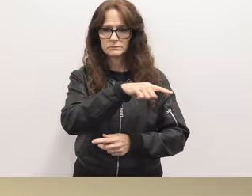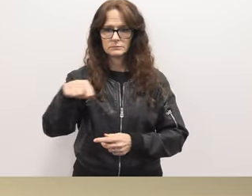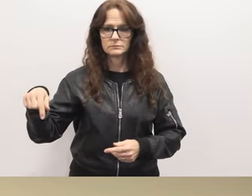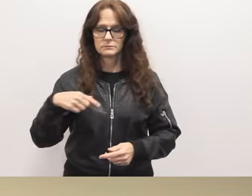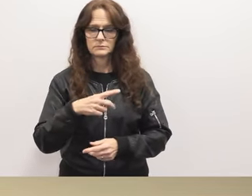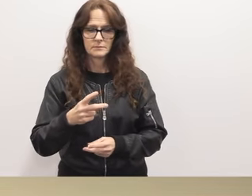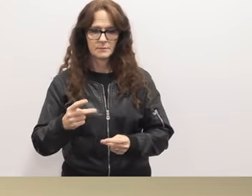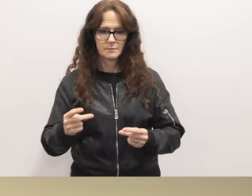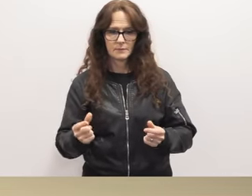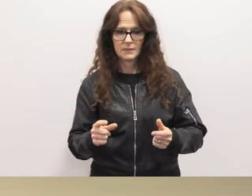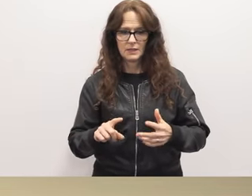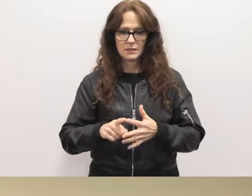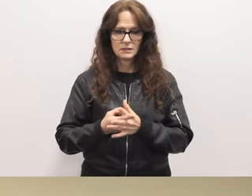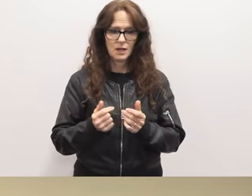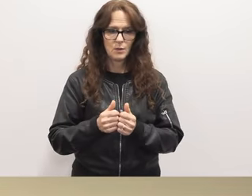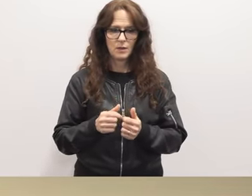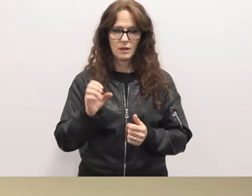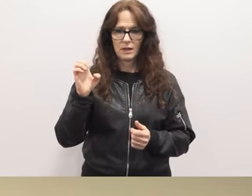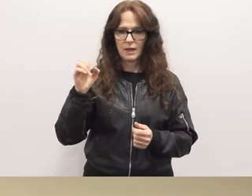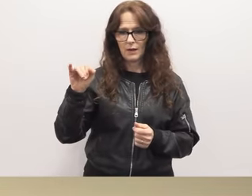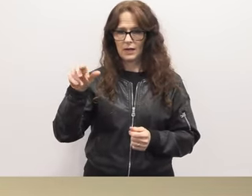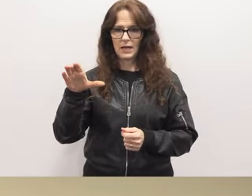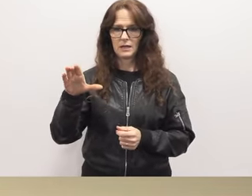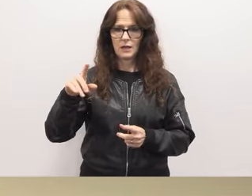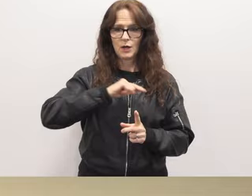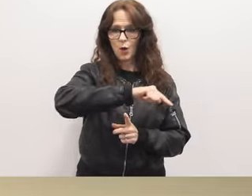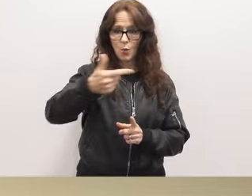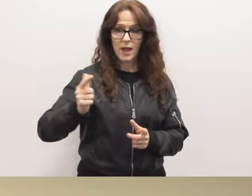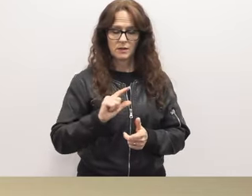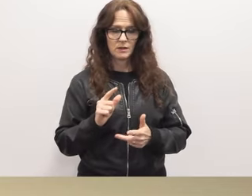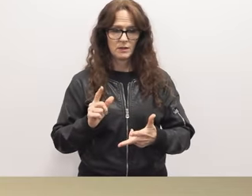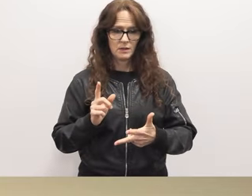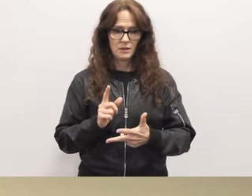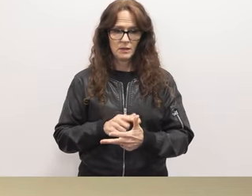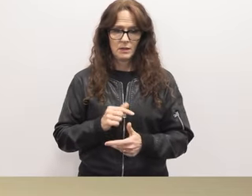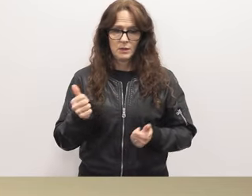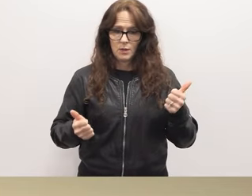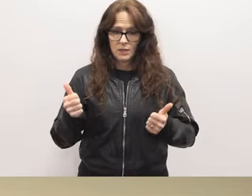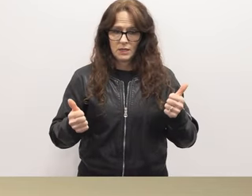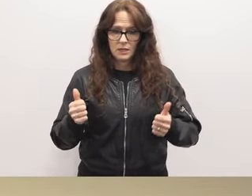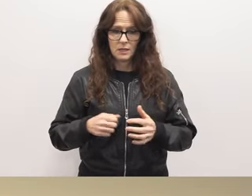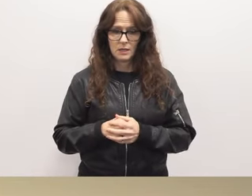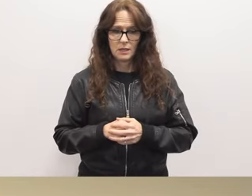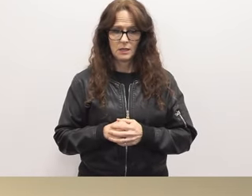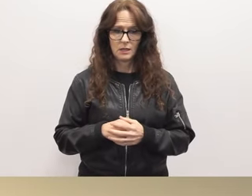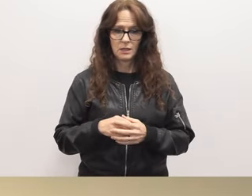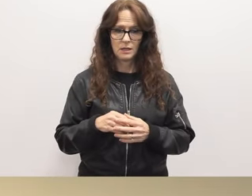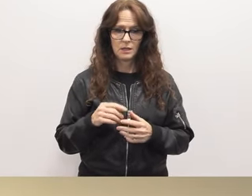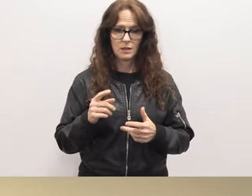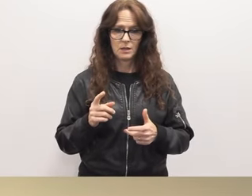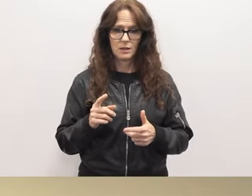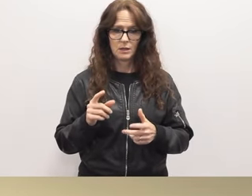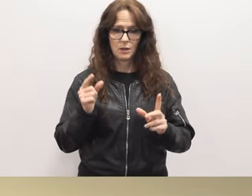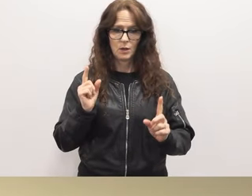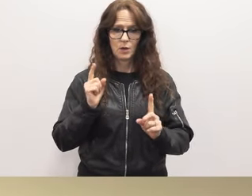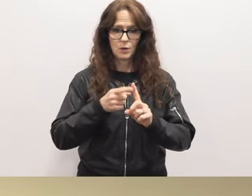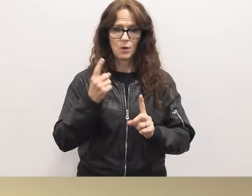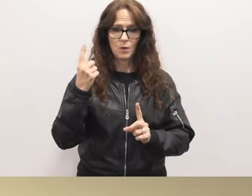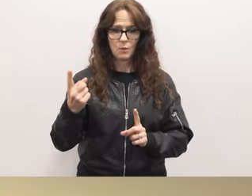Maybe just start with Erik and go around. You wanna for this one goal number one, and I'm trying to keep a tally myself here